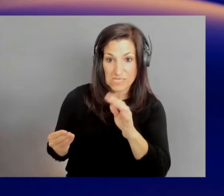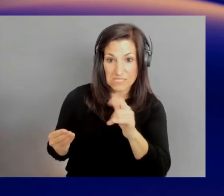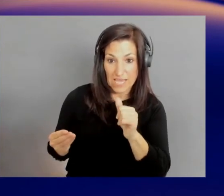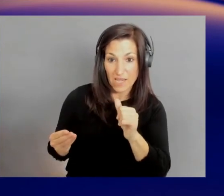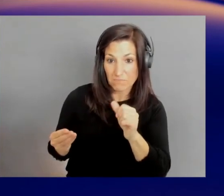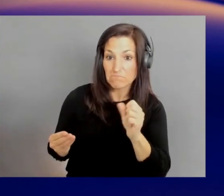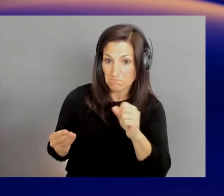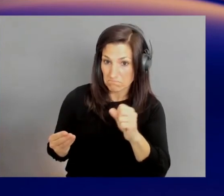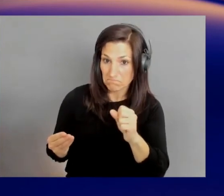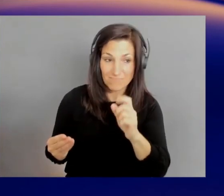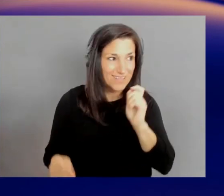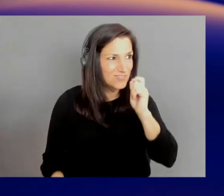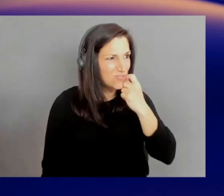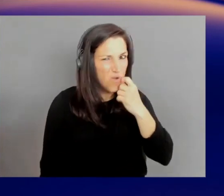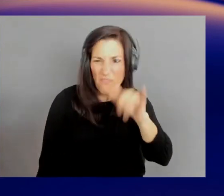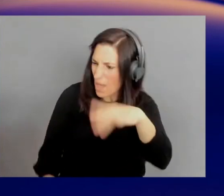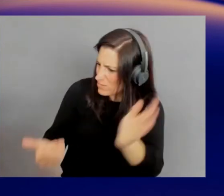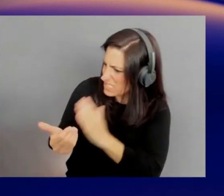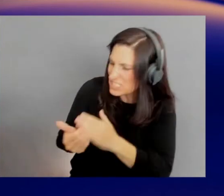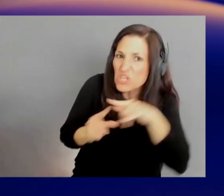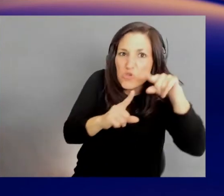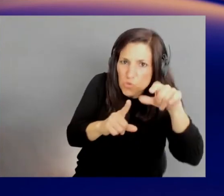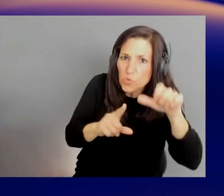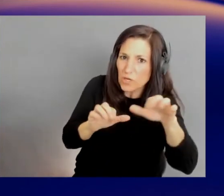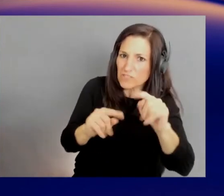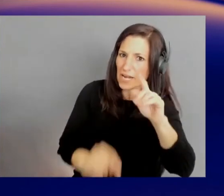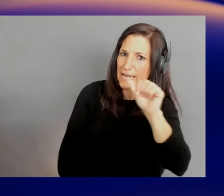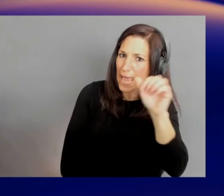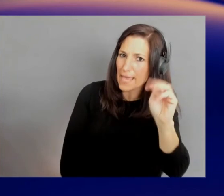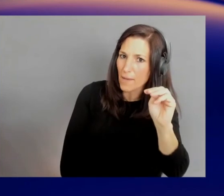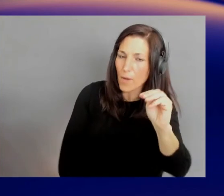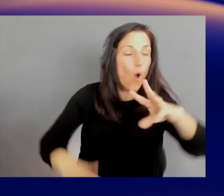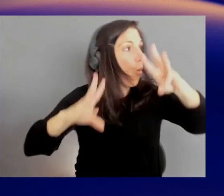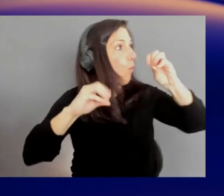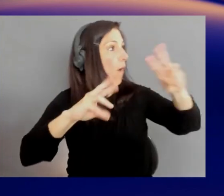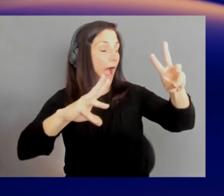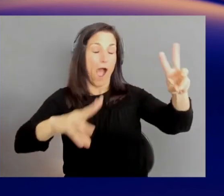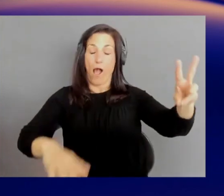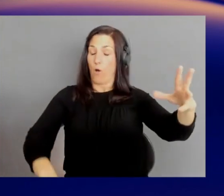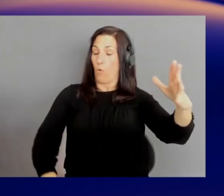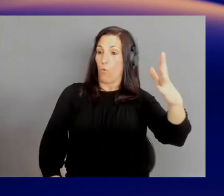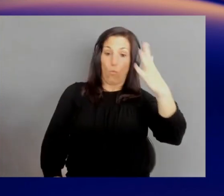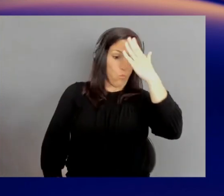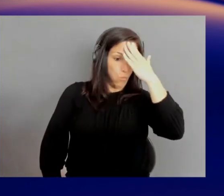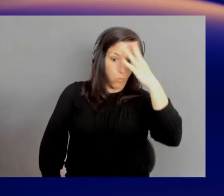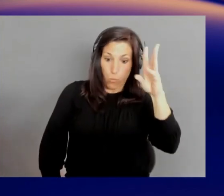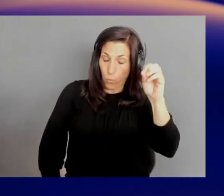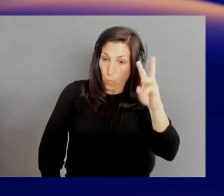Wow. Wow. Yeah maybe, I mean that's a lot of faith you put in me. Right.